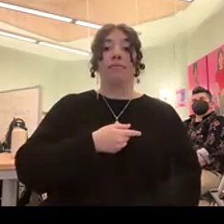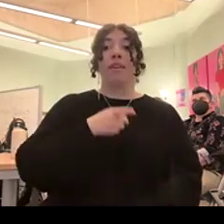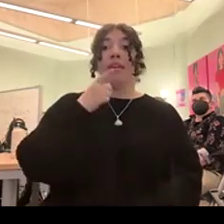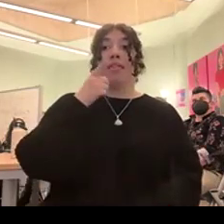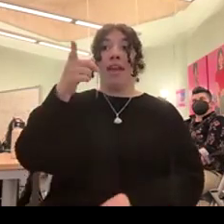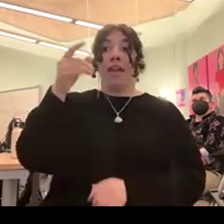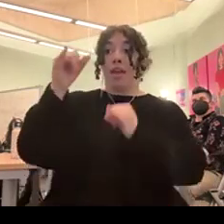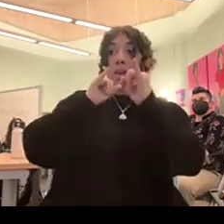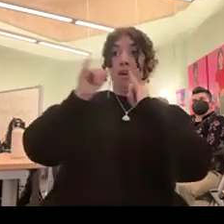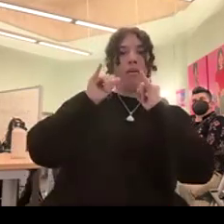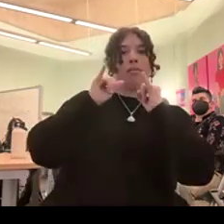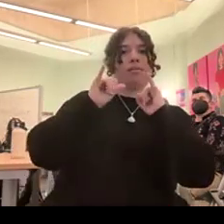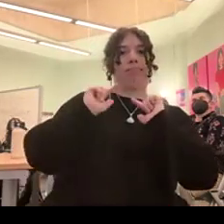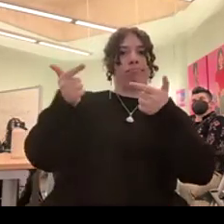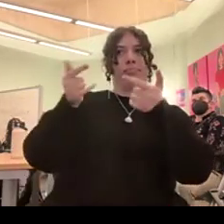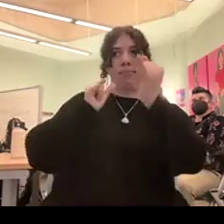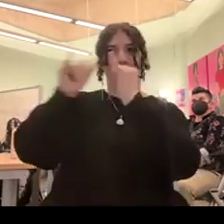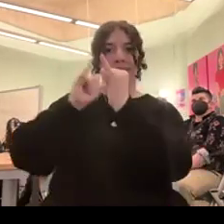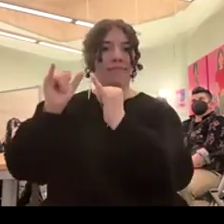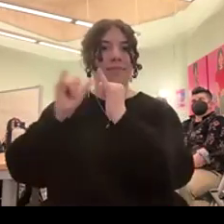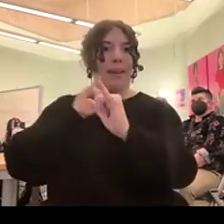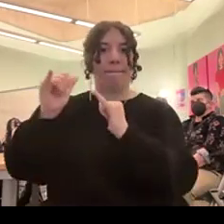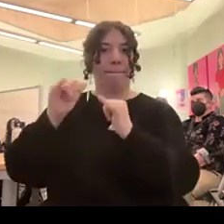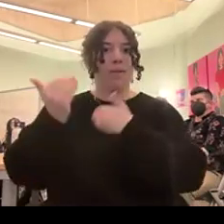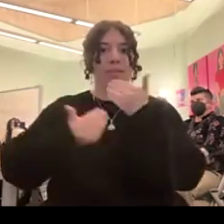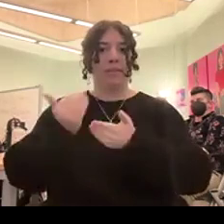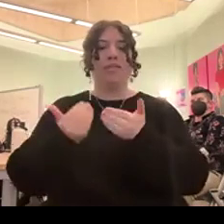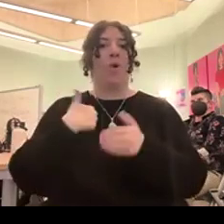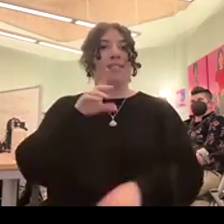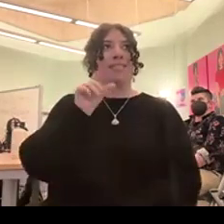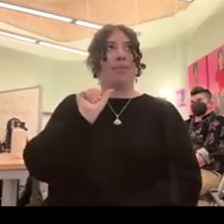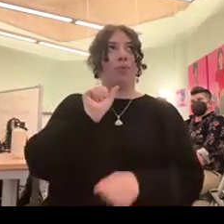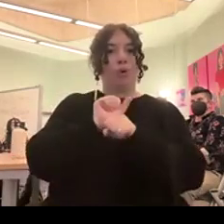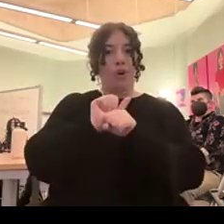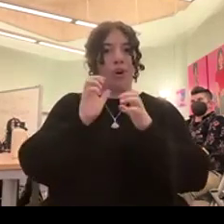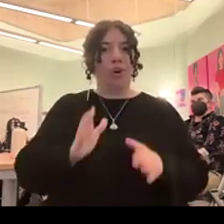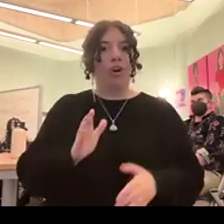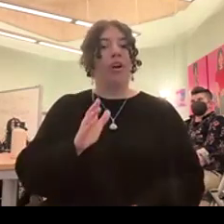process, is that you're interviewing them as much as you are being interviewed. And as a